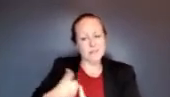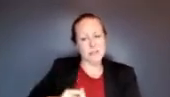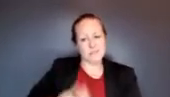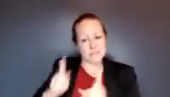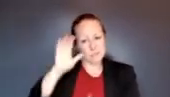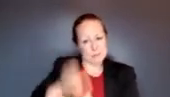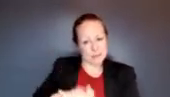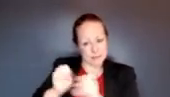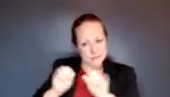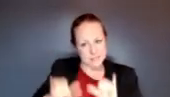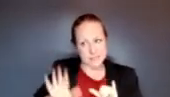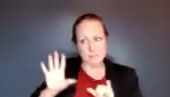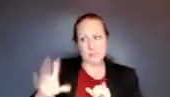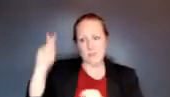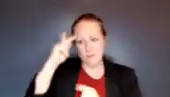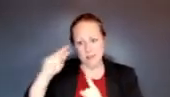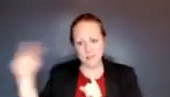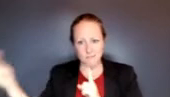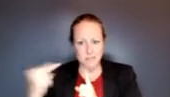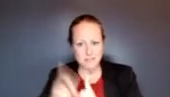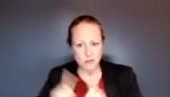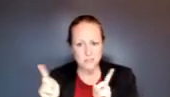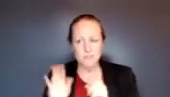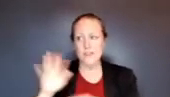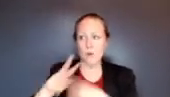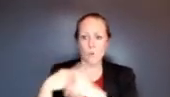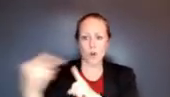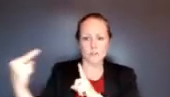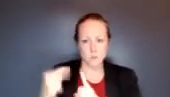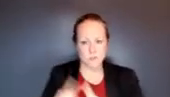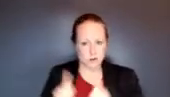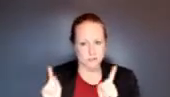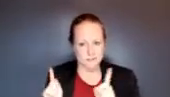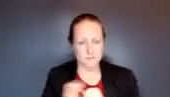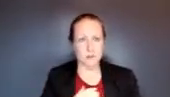different worldviews, I would say that espousing that aspect